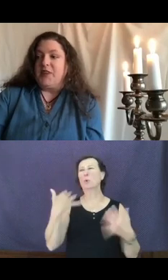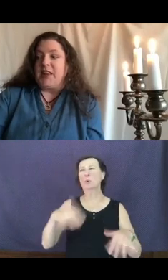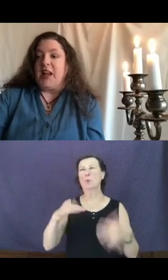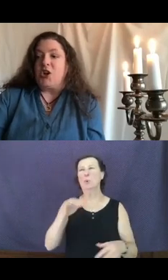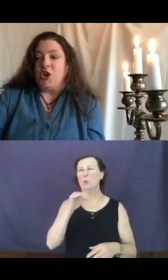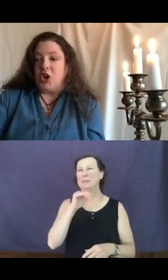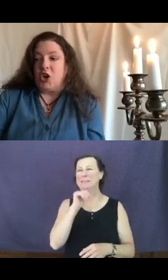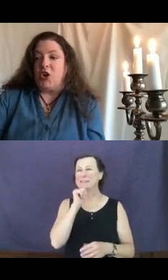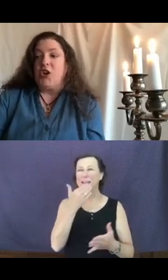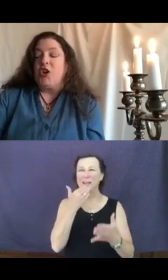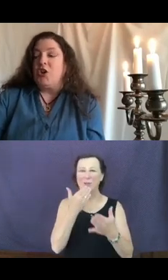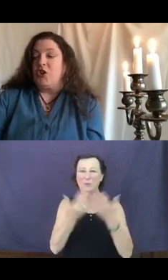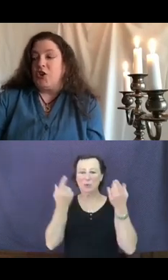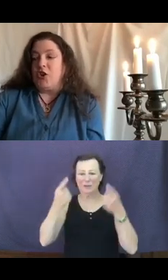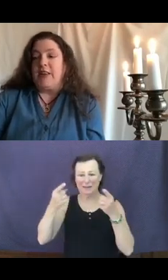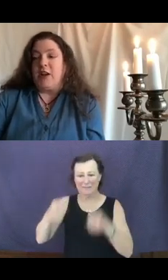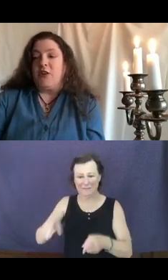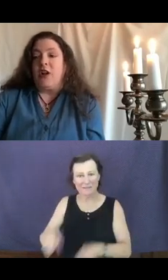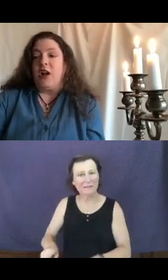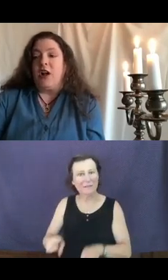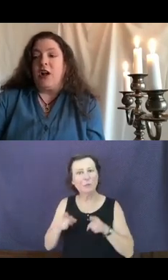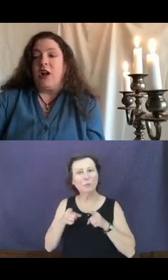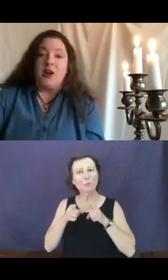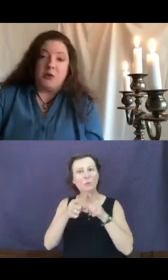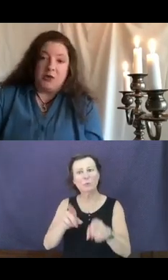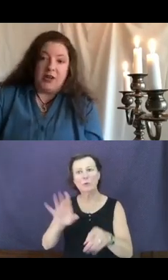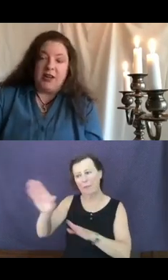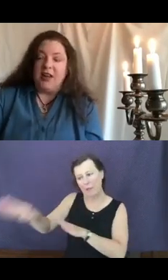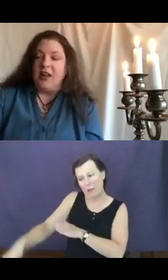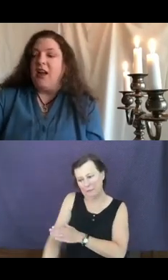that occurred during their nocturnal ceremony